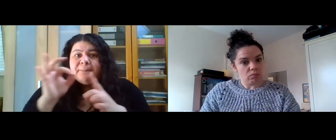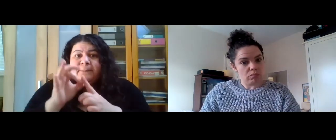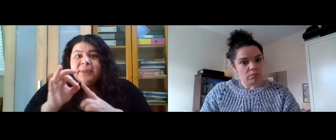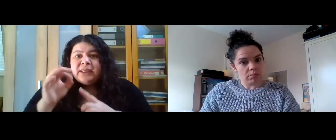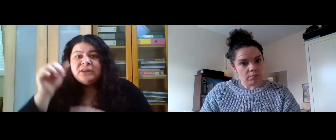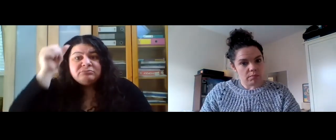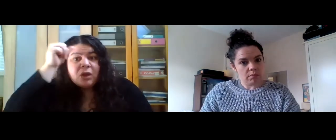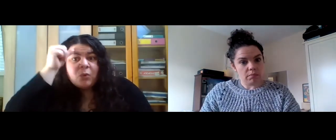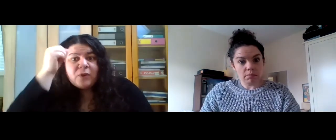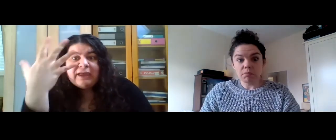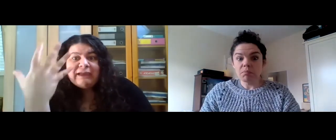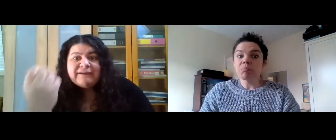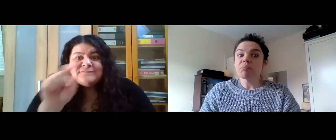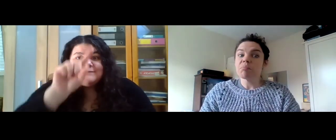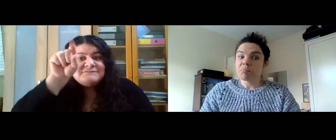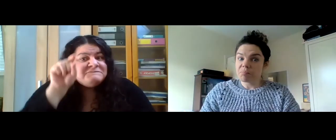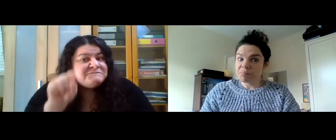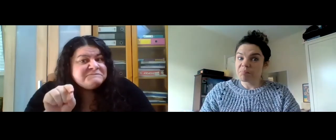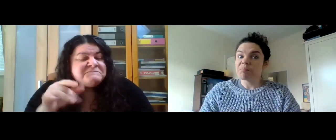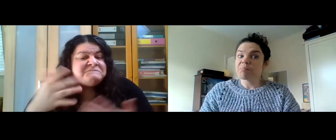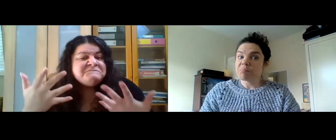Is your MP aware of Sign Language Week? Something for you to consider!